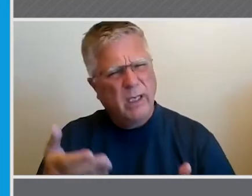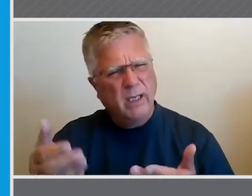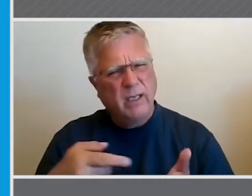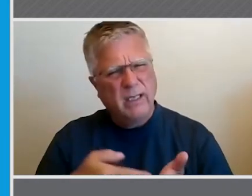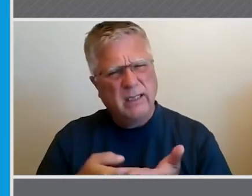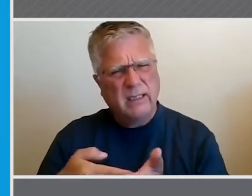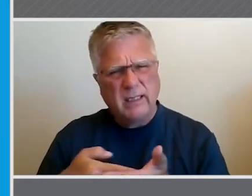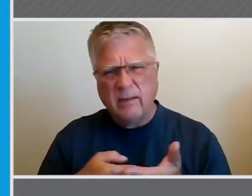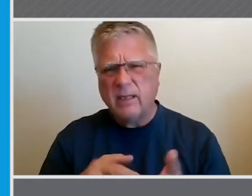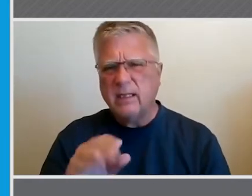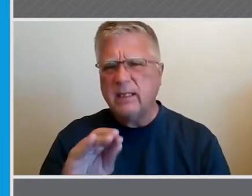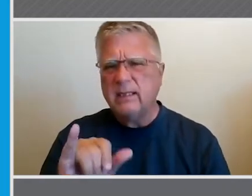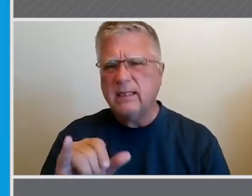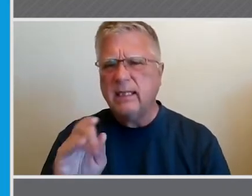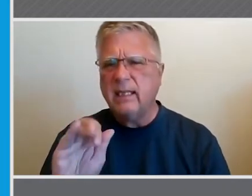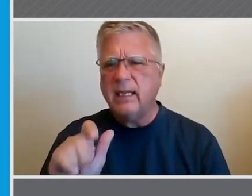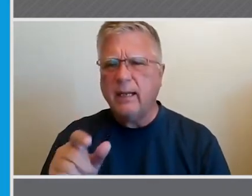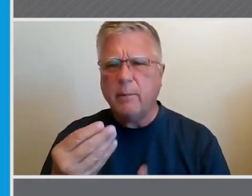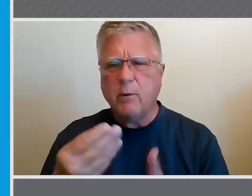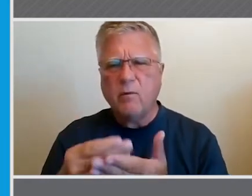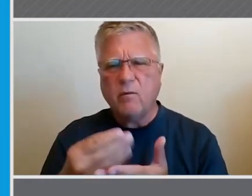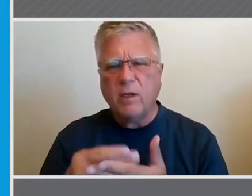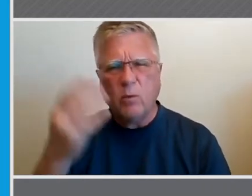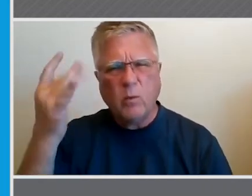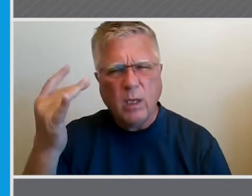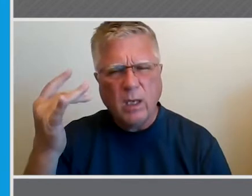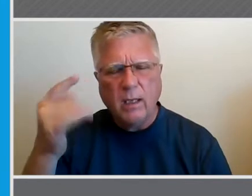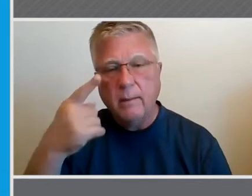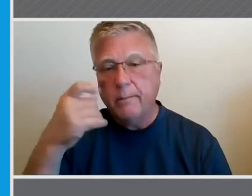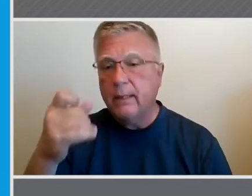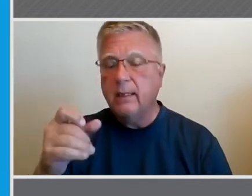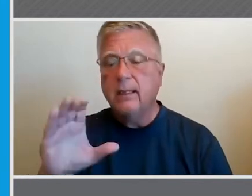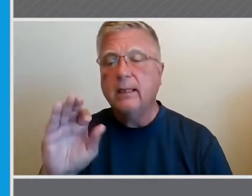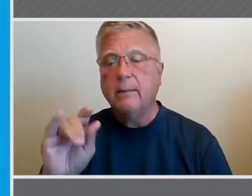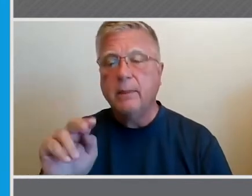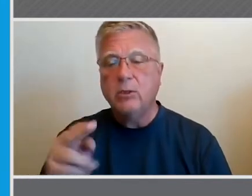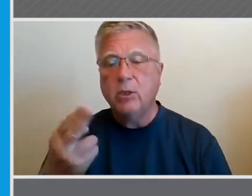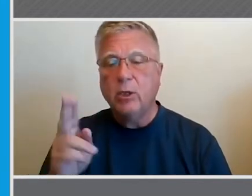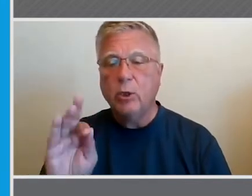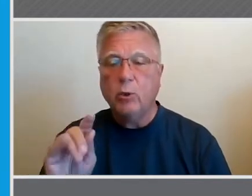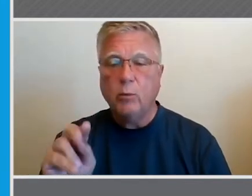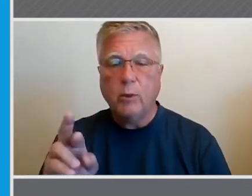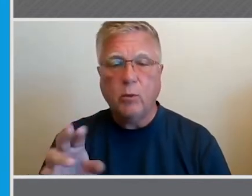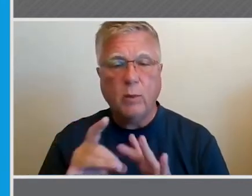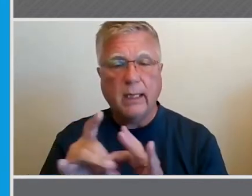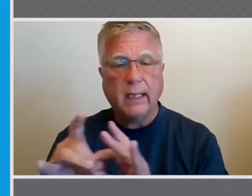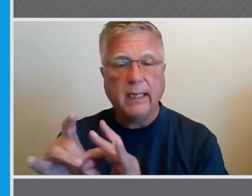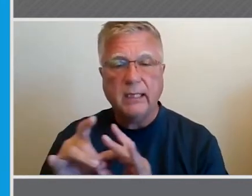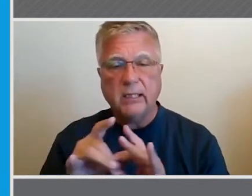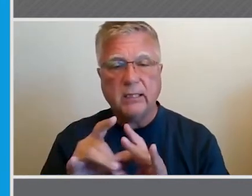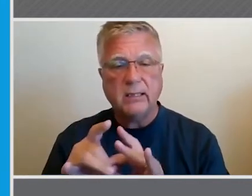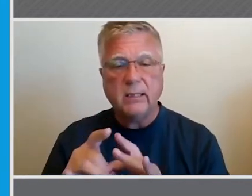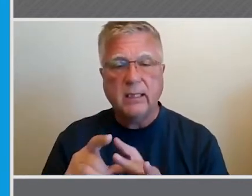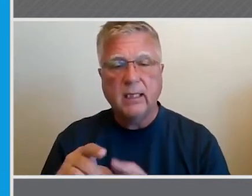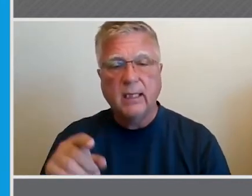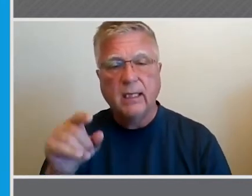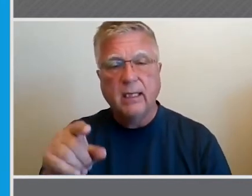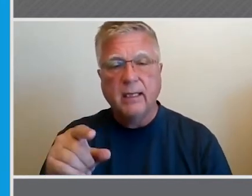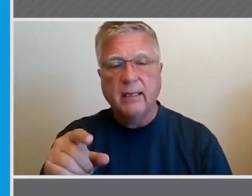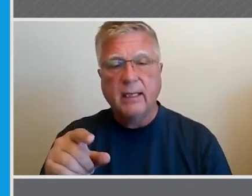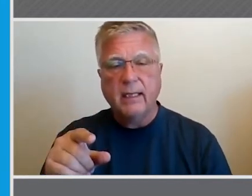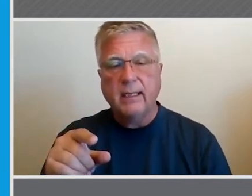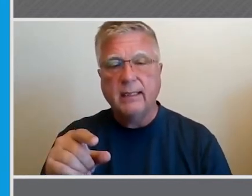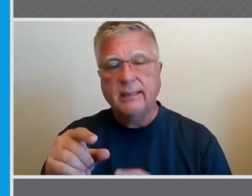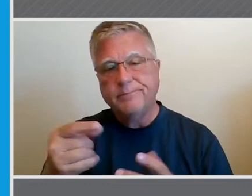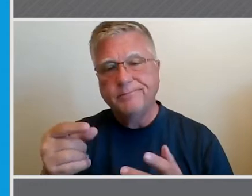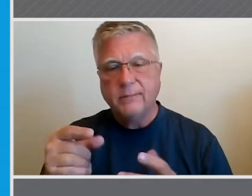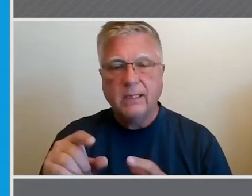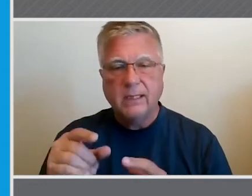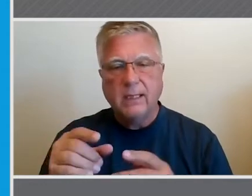It's because the Commission on Human Relations PJC car as a sub grantee, I suppose, of the